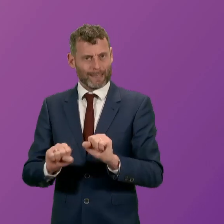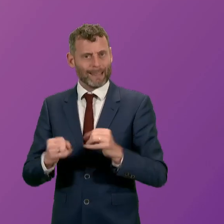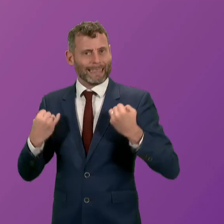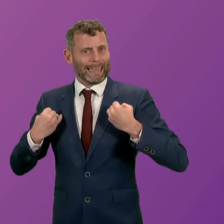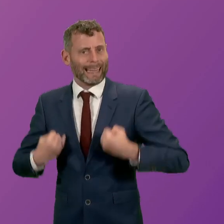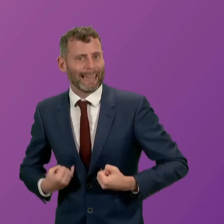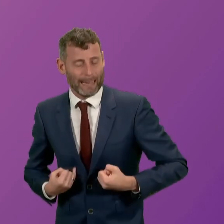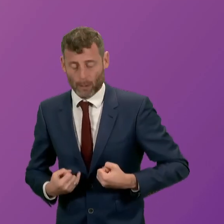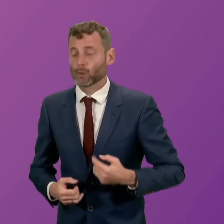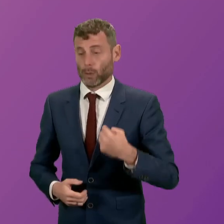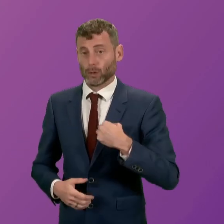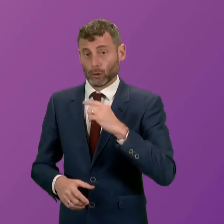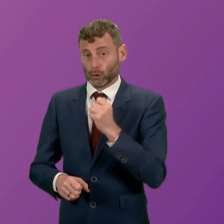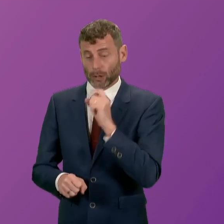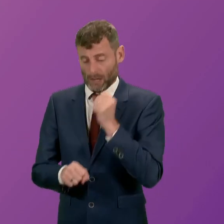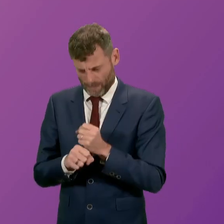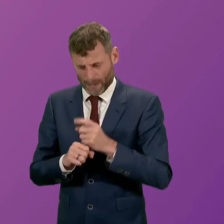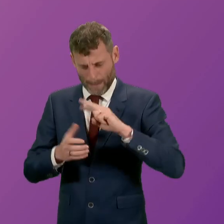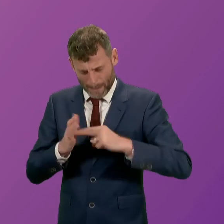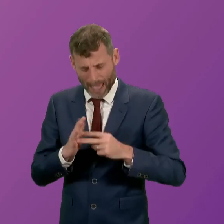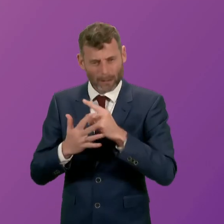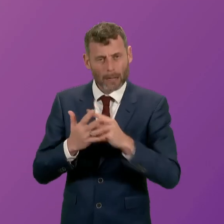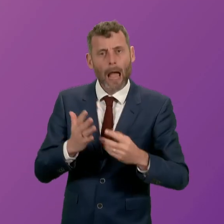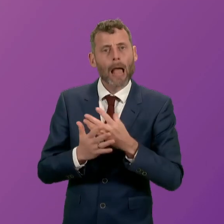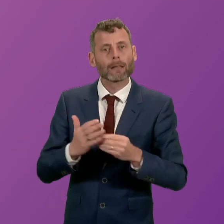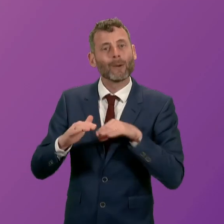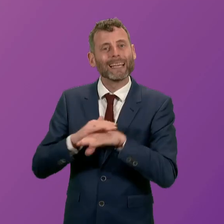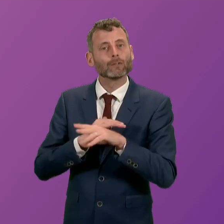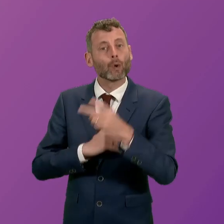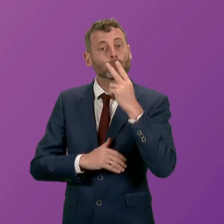with bold measures such as the indoor smoking ban and minimum unit pricing for alcohol. We